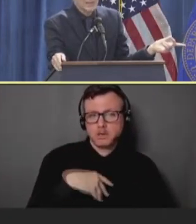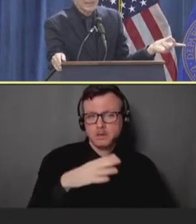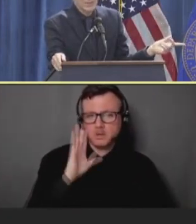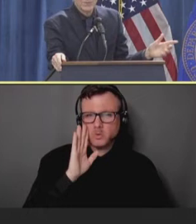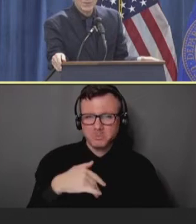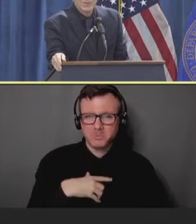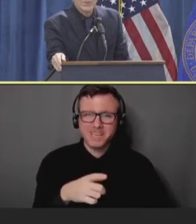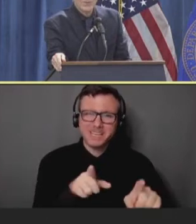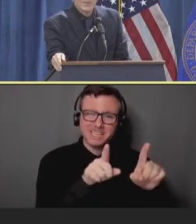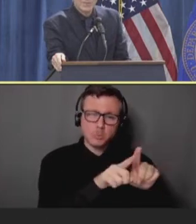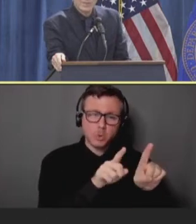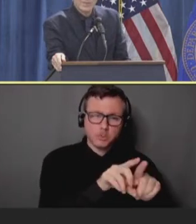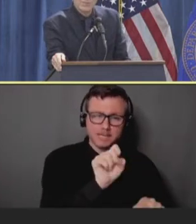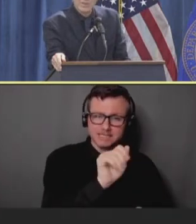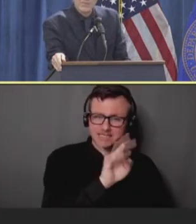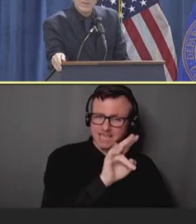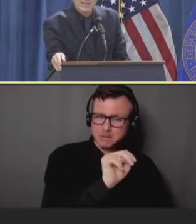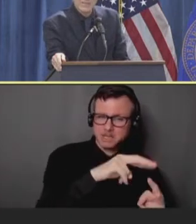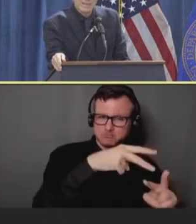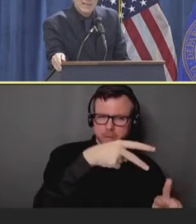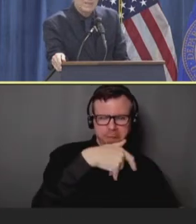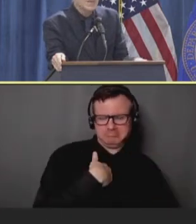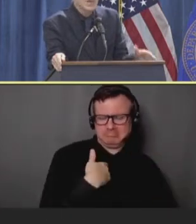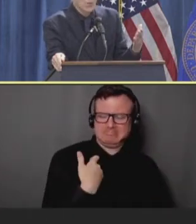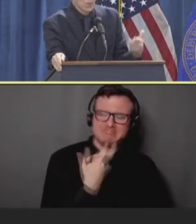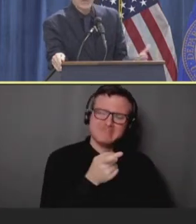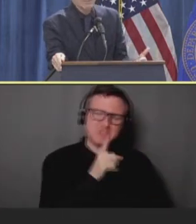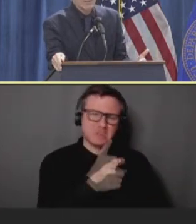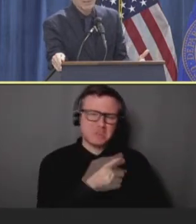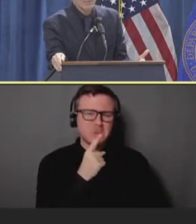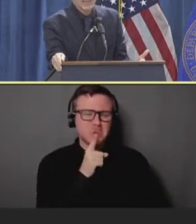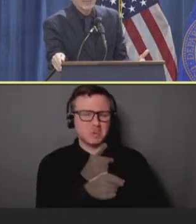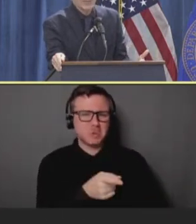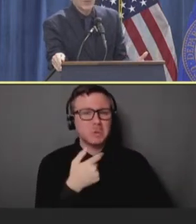I don't know that there's any reason to believe that that's the case. Will that be a limitation?